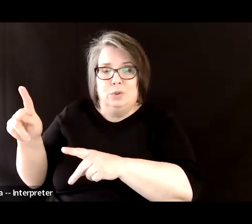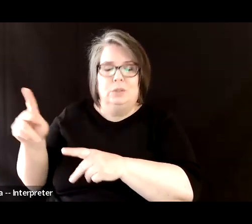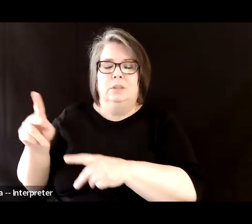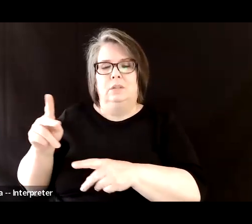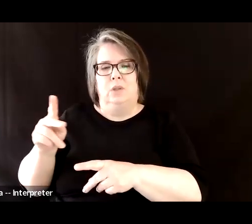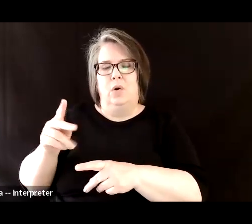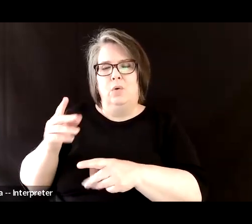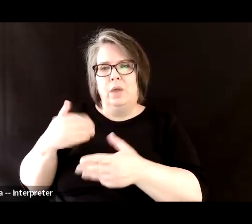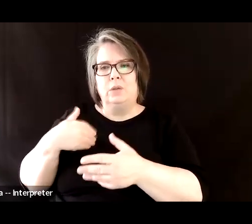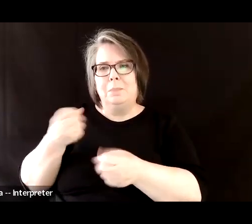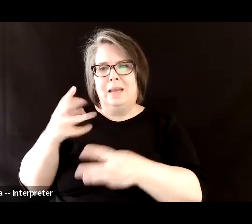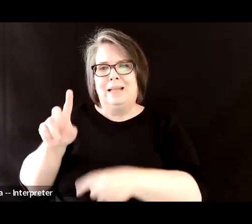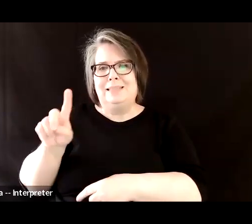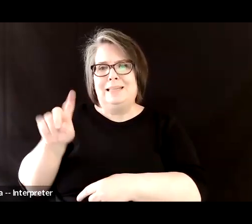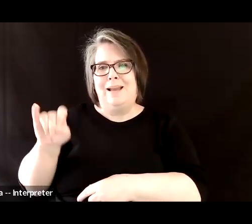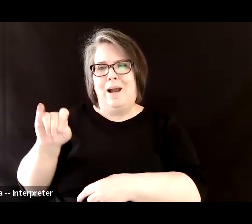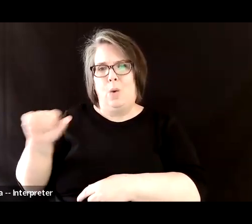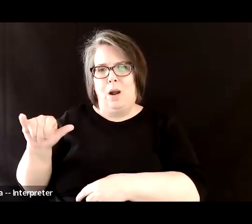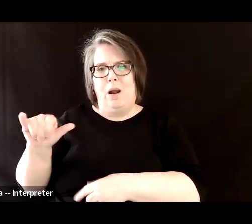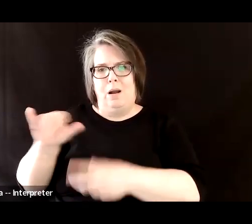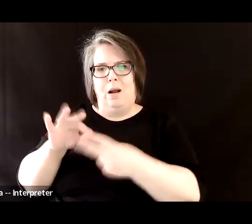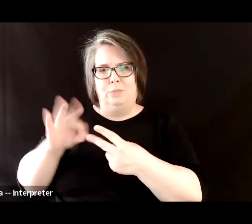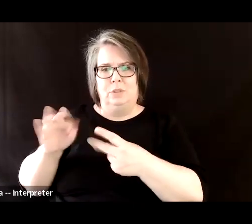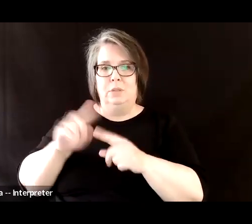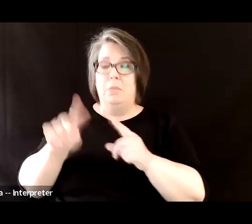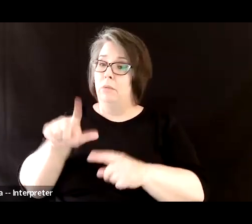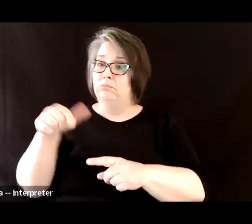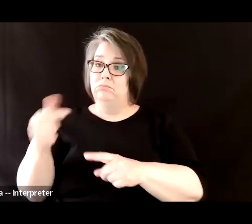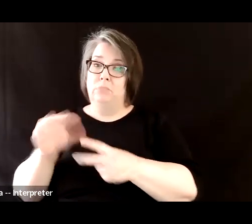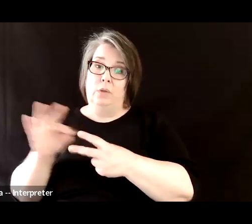through a few of those. But on the flip side, you may